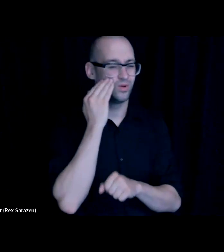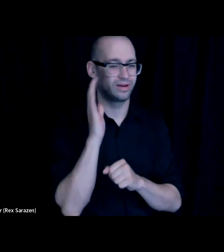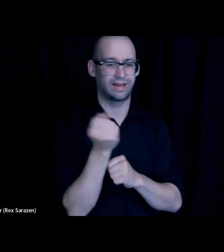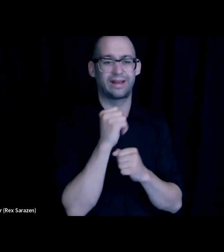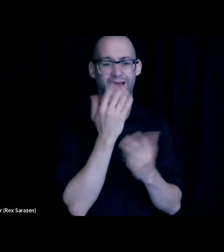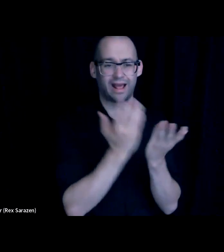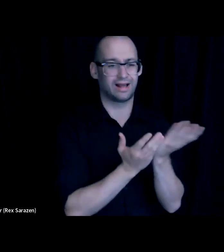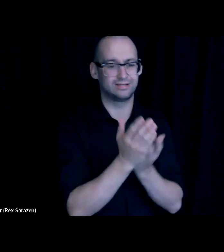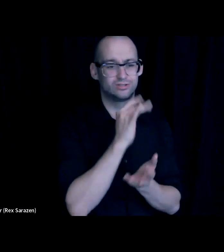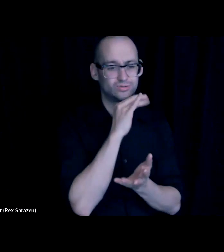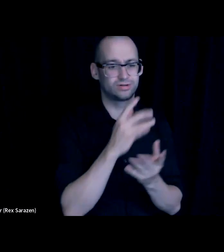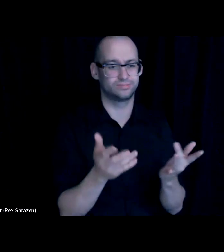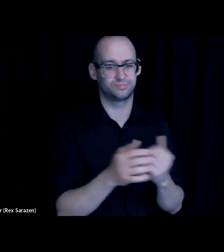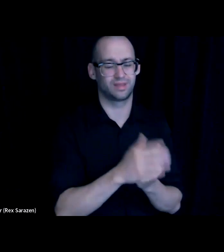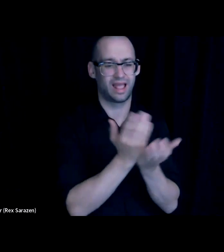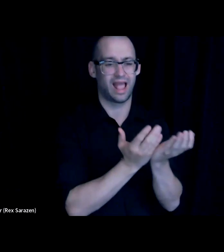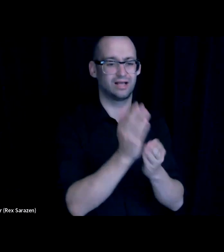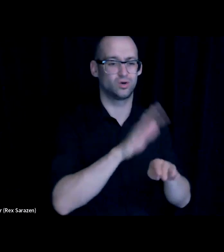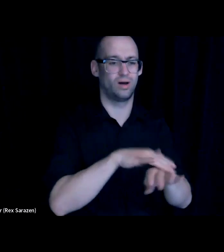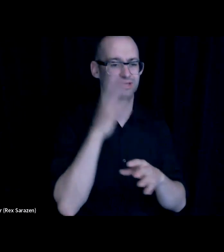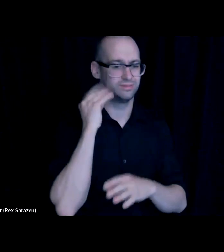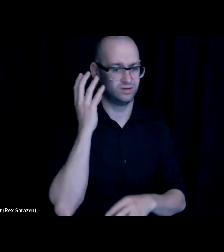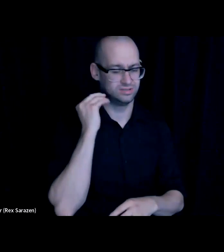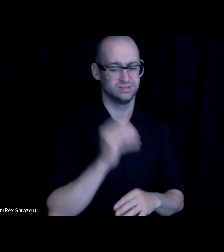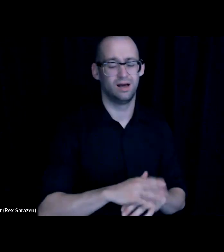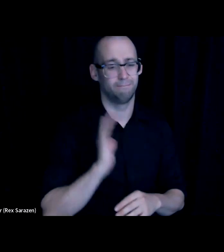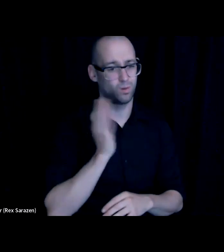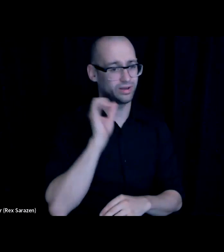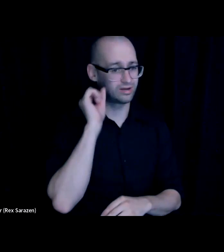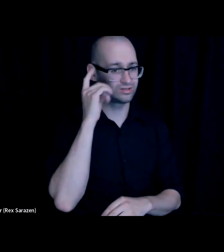right hands on experiences. But we understood the need is greater than that. So we want